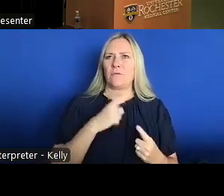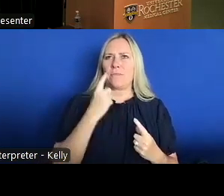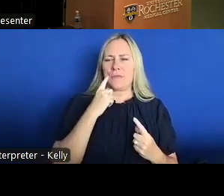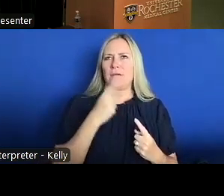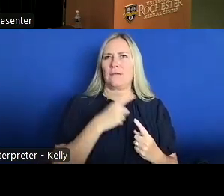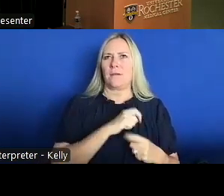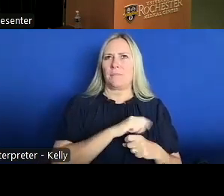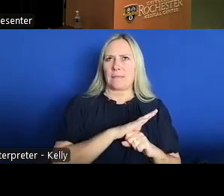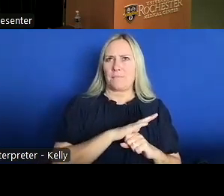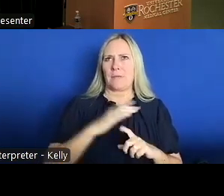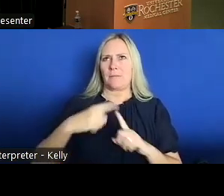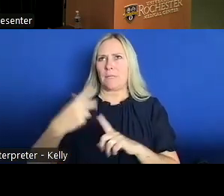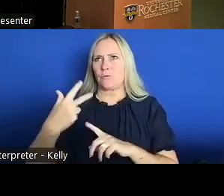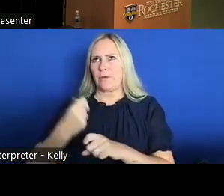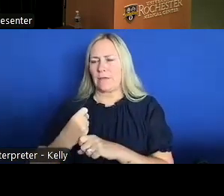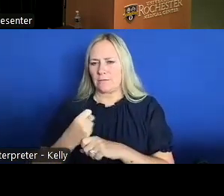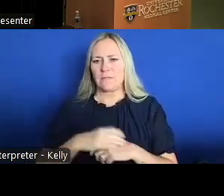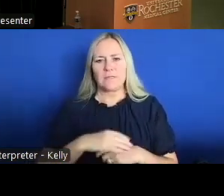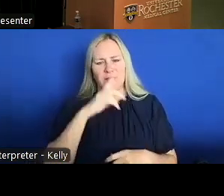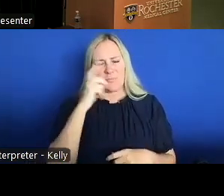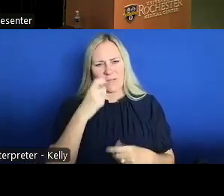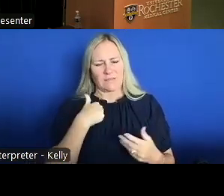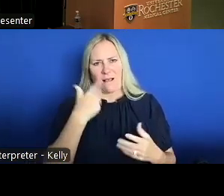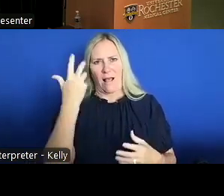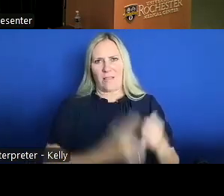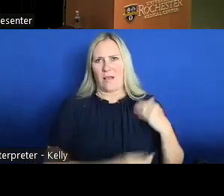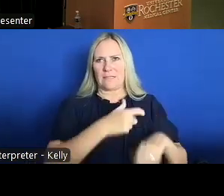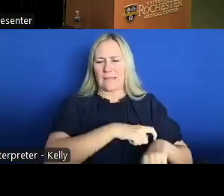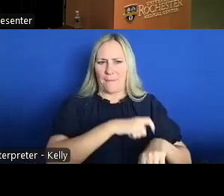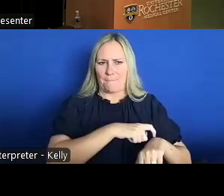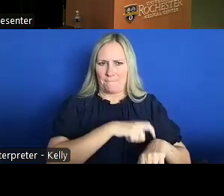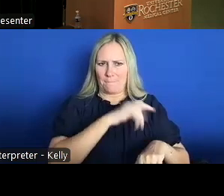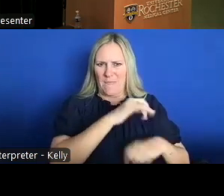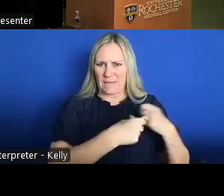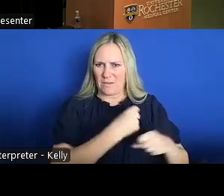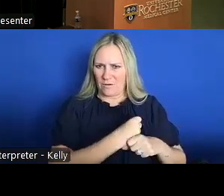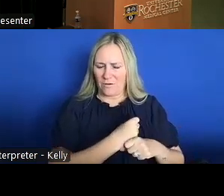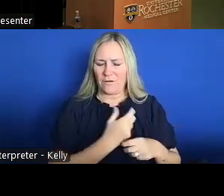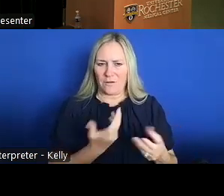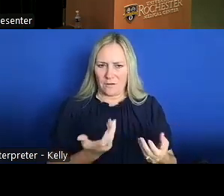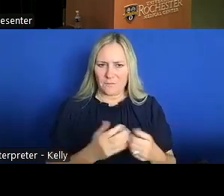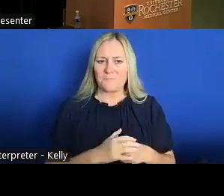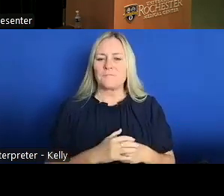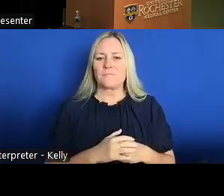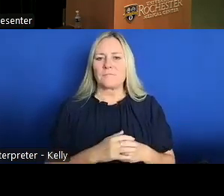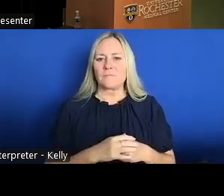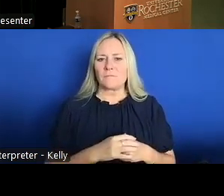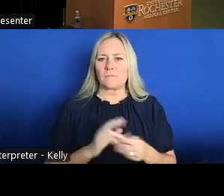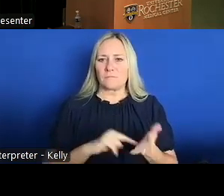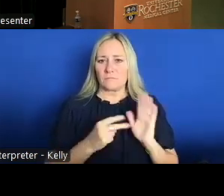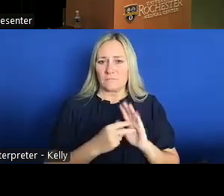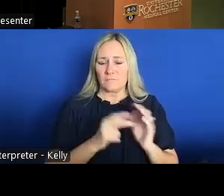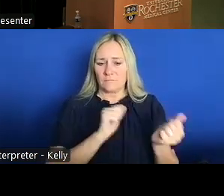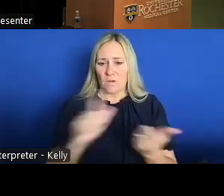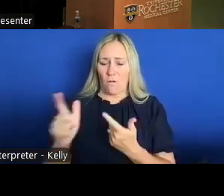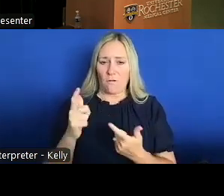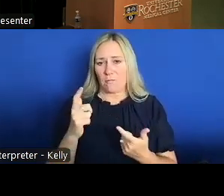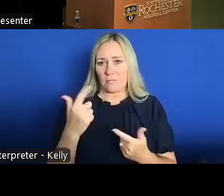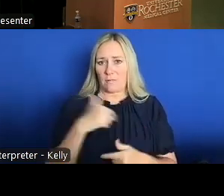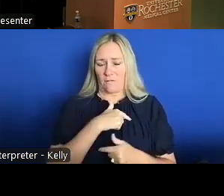somehow I lost that time in my normal life and it also leaves all of us as professionals uh kind of